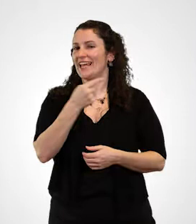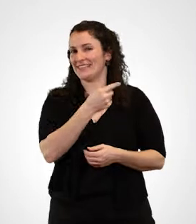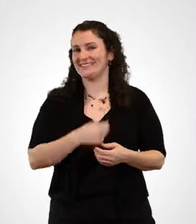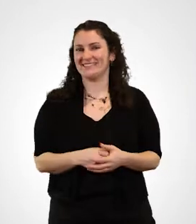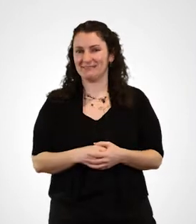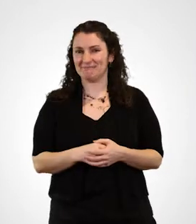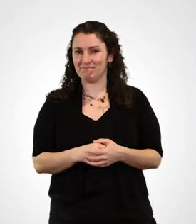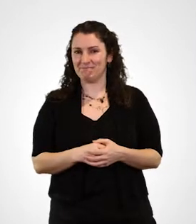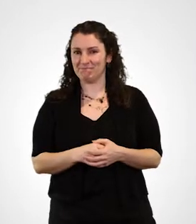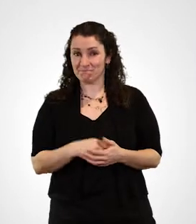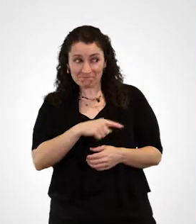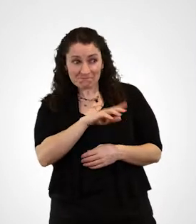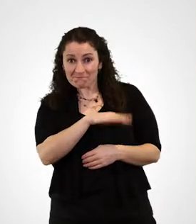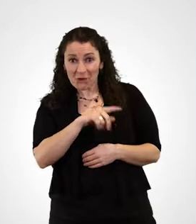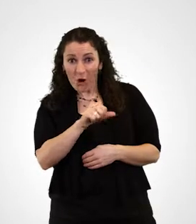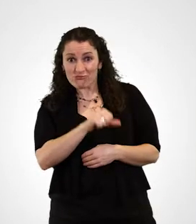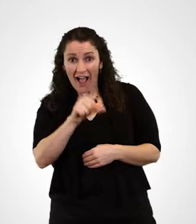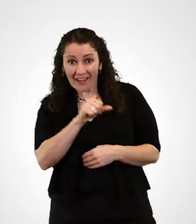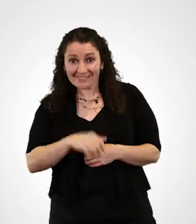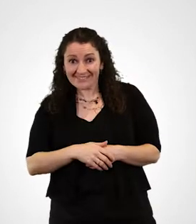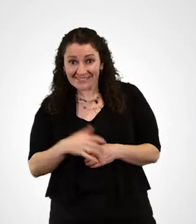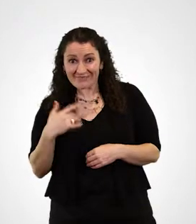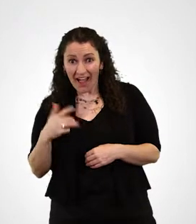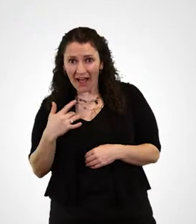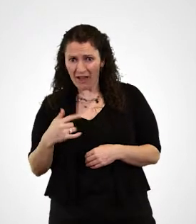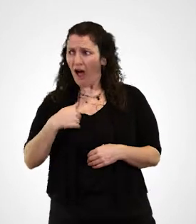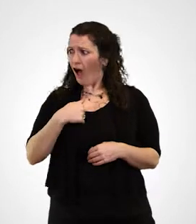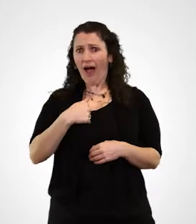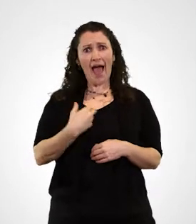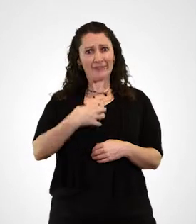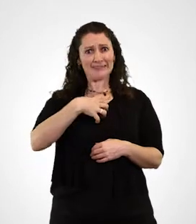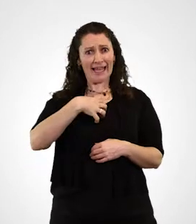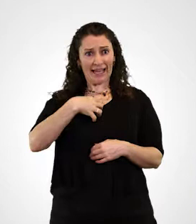Are you okay? I was scared. Were you scared?